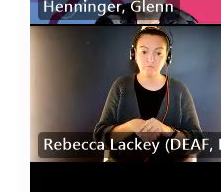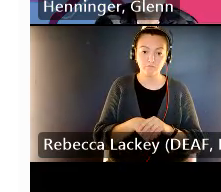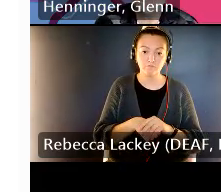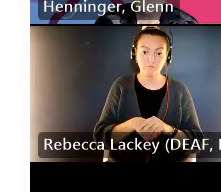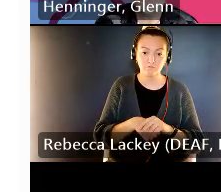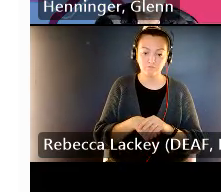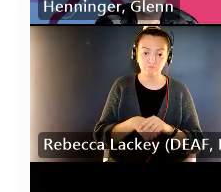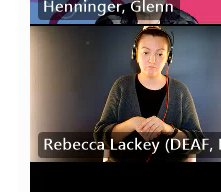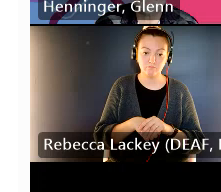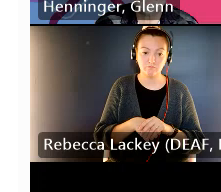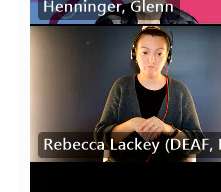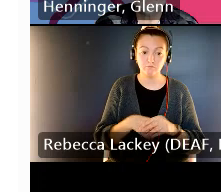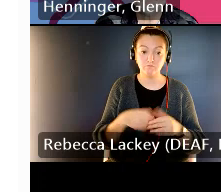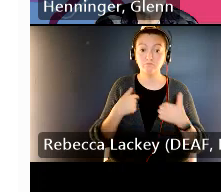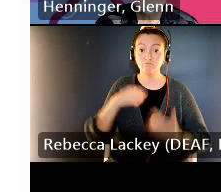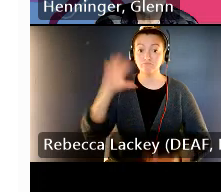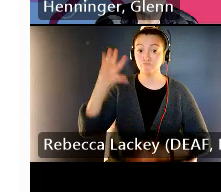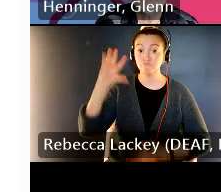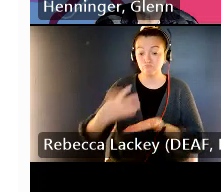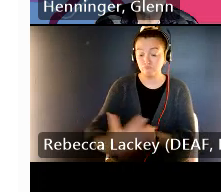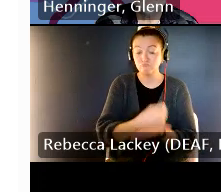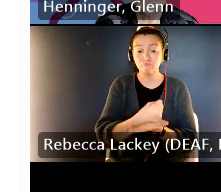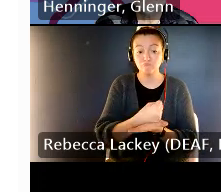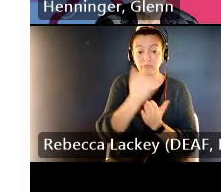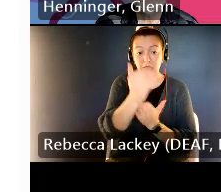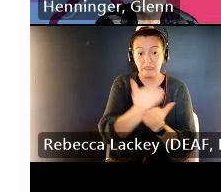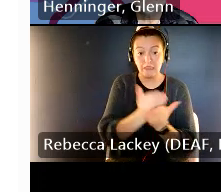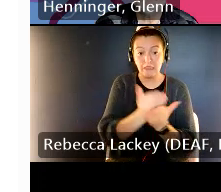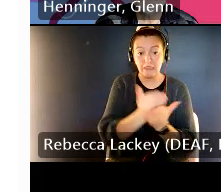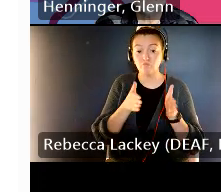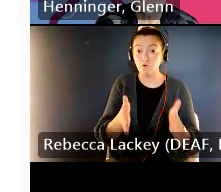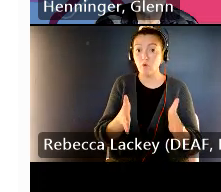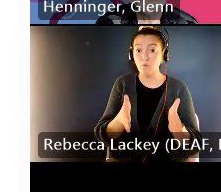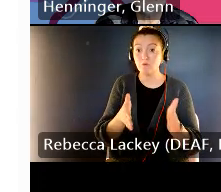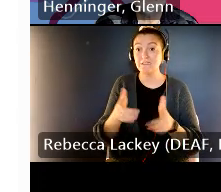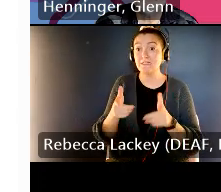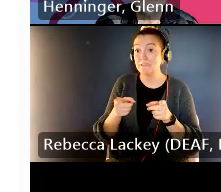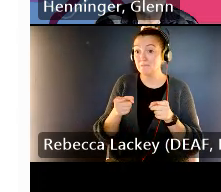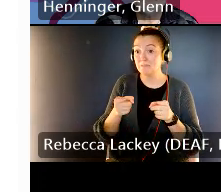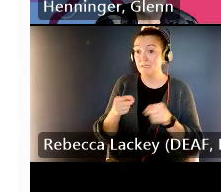We have compiled a list of roads where the speed humps are expected to be